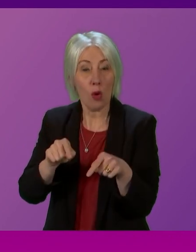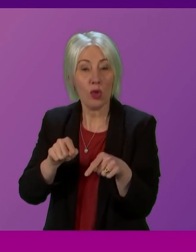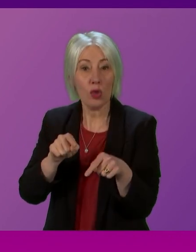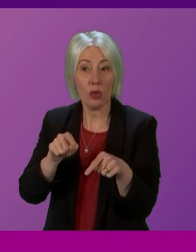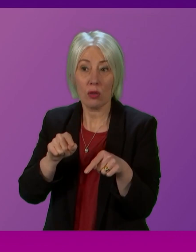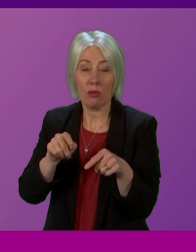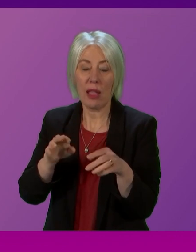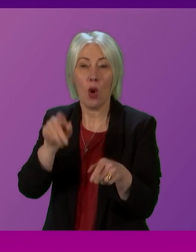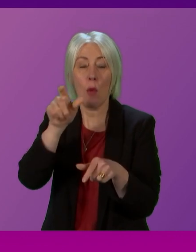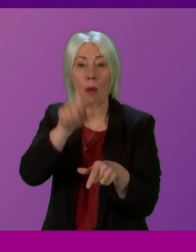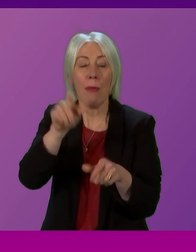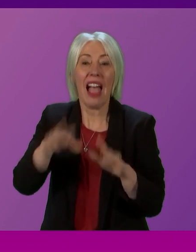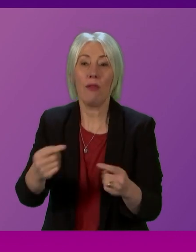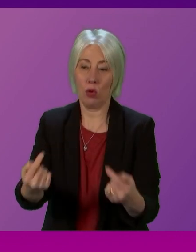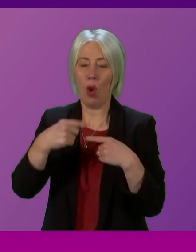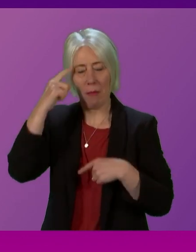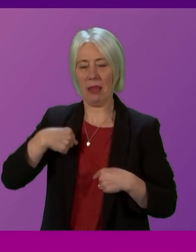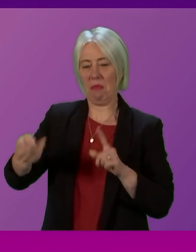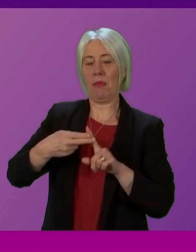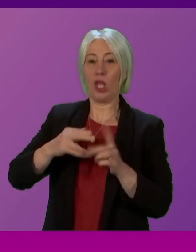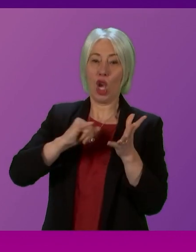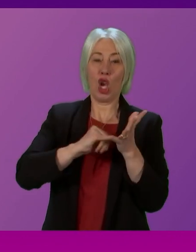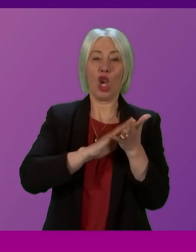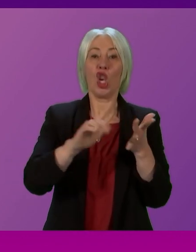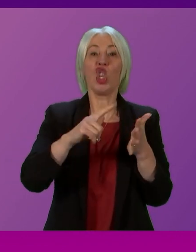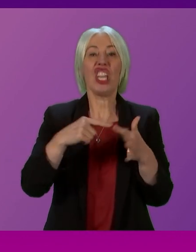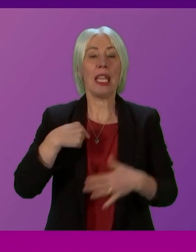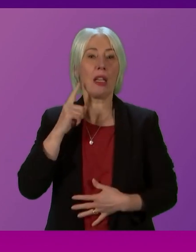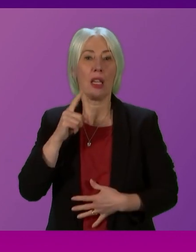him “she” and he can keep terrifying and traumatising women.